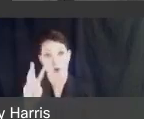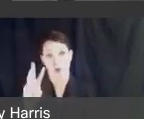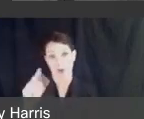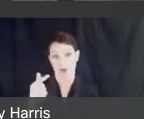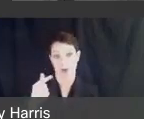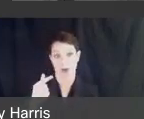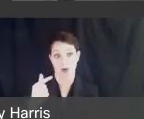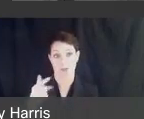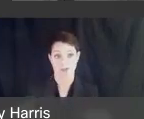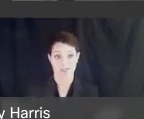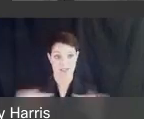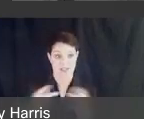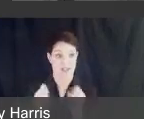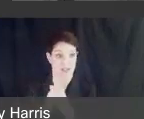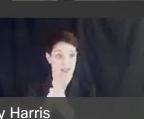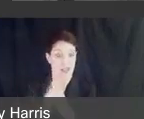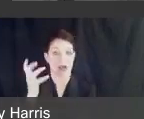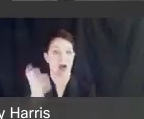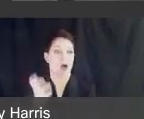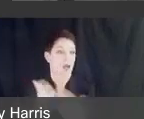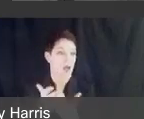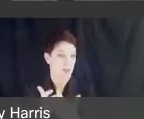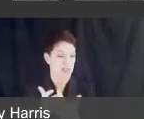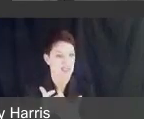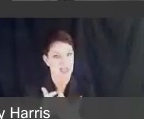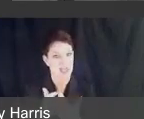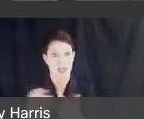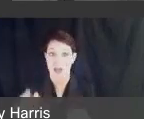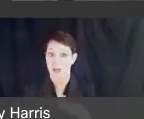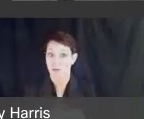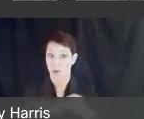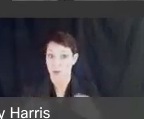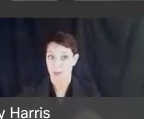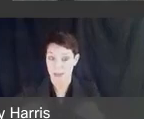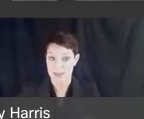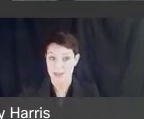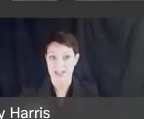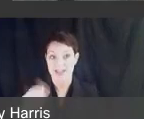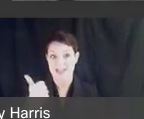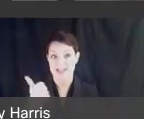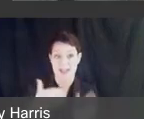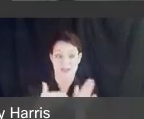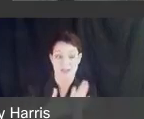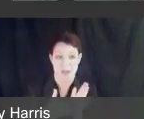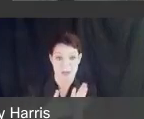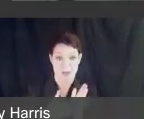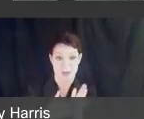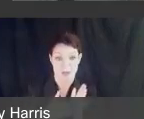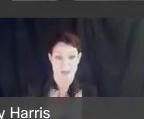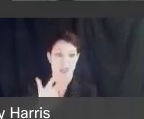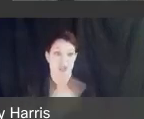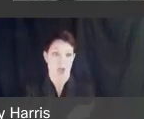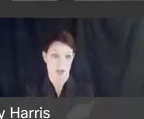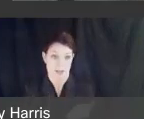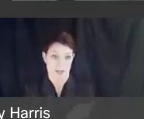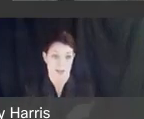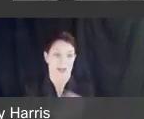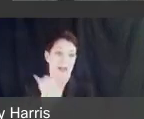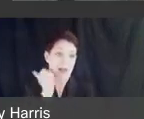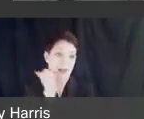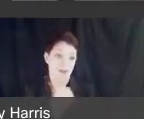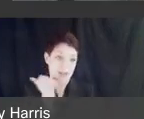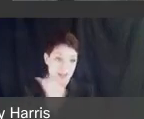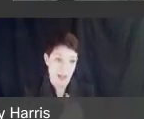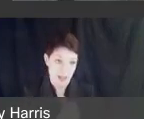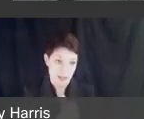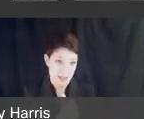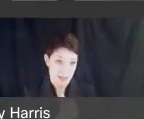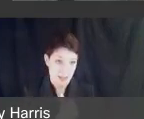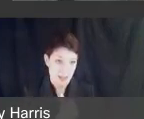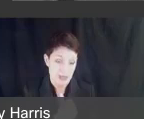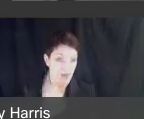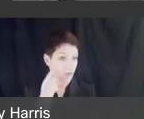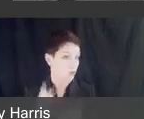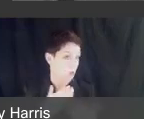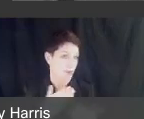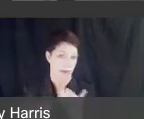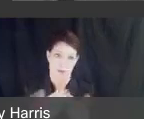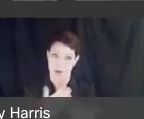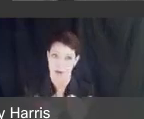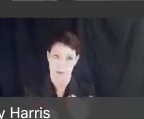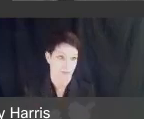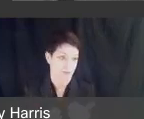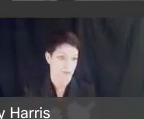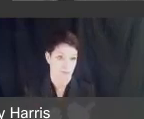can accommodate, at full capacity, 10,000 shots per day of whatever combination that would be. So first